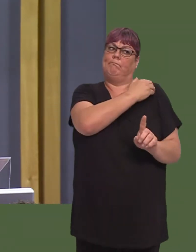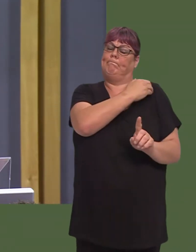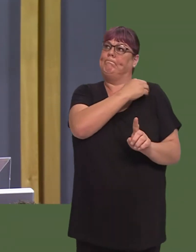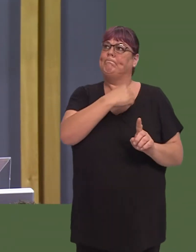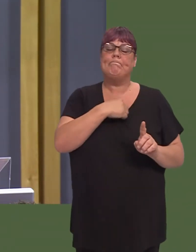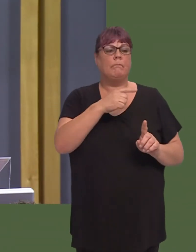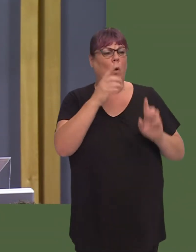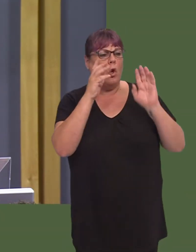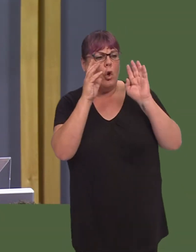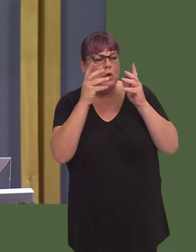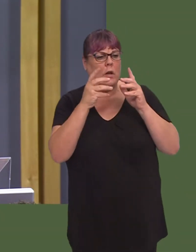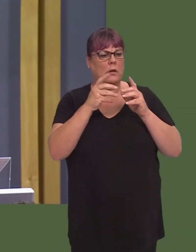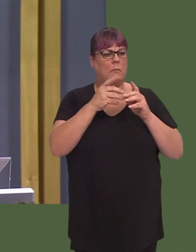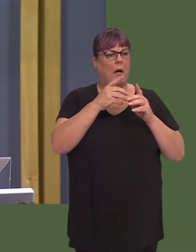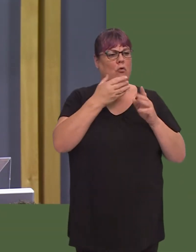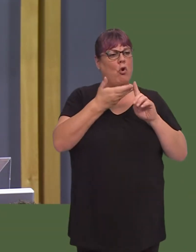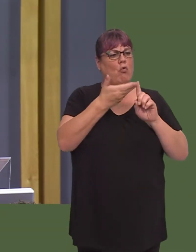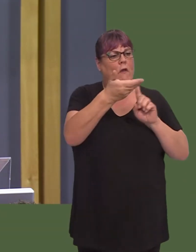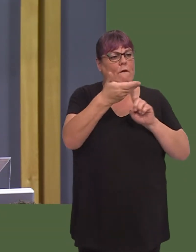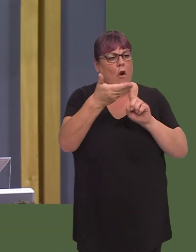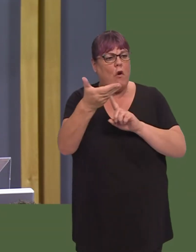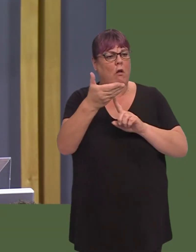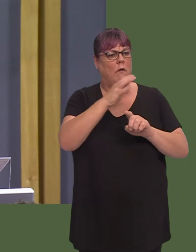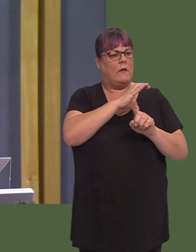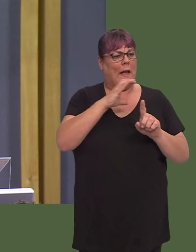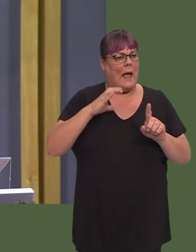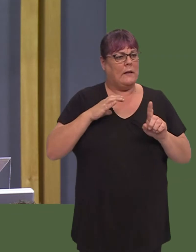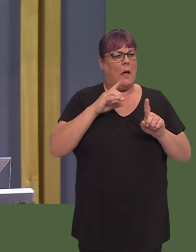September, raising awareness of tackling fraud and scams. Of course, the Cabinet Secretary